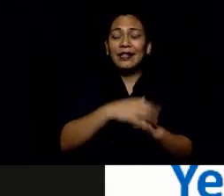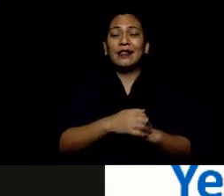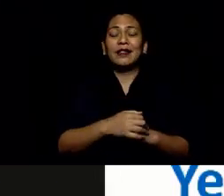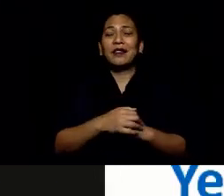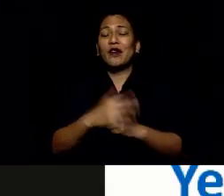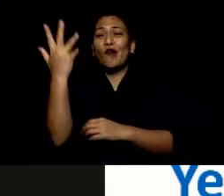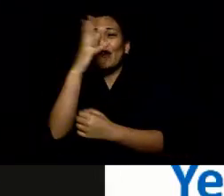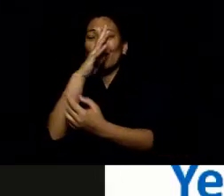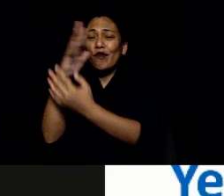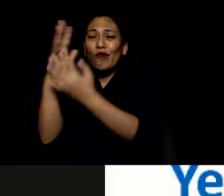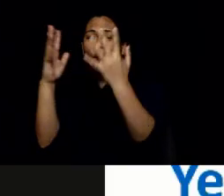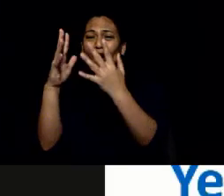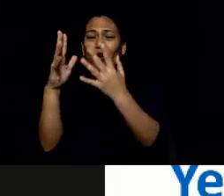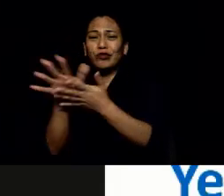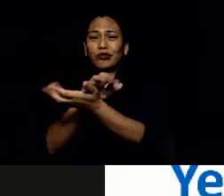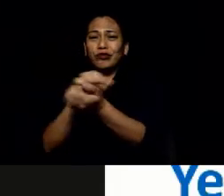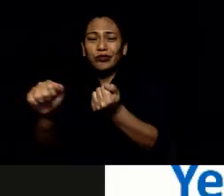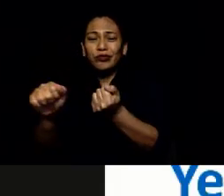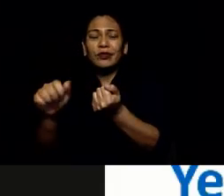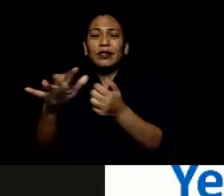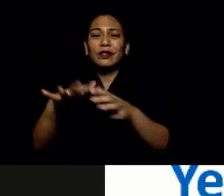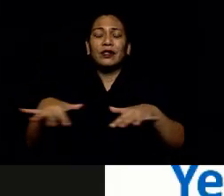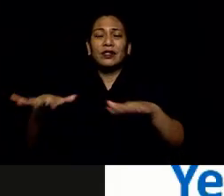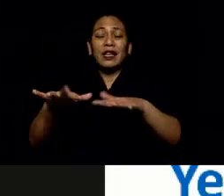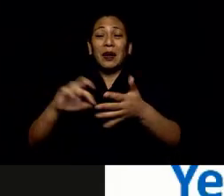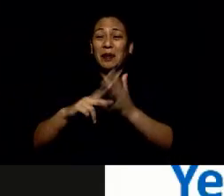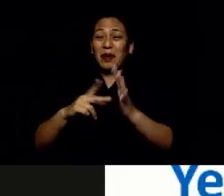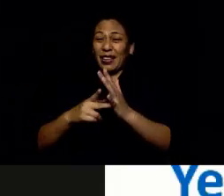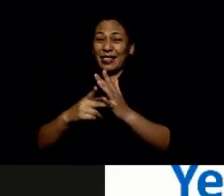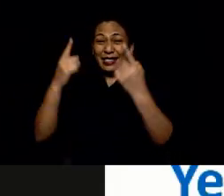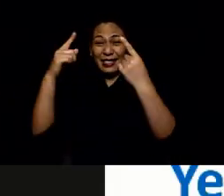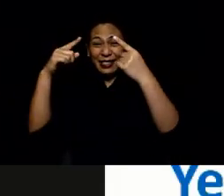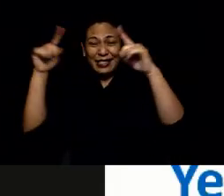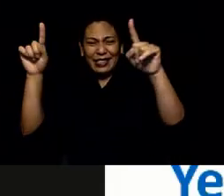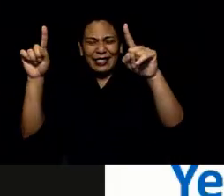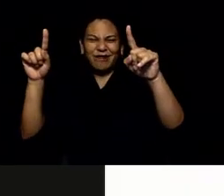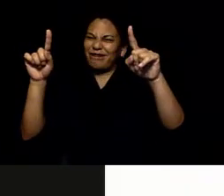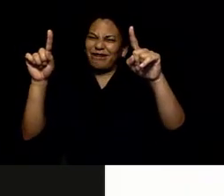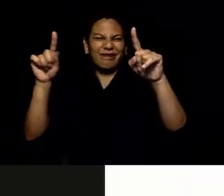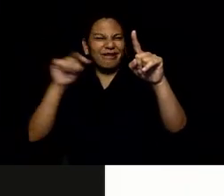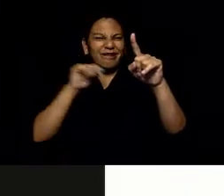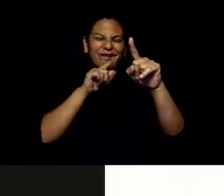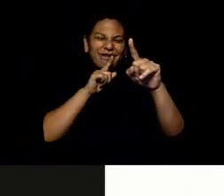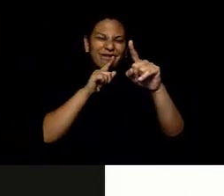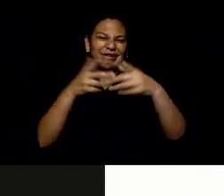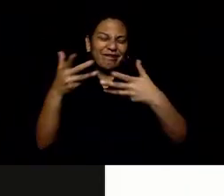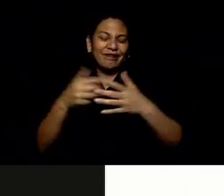So this is no longer such a great success story when we look at it from an ecological perspective.